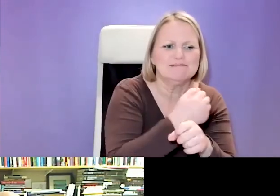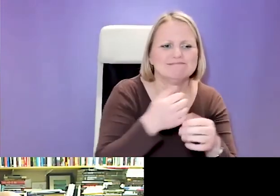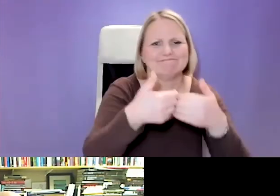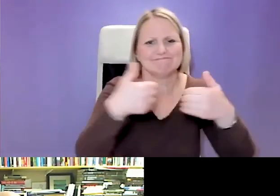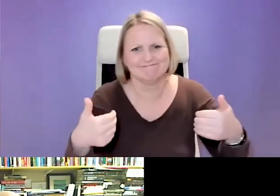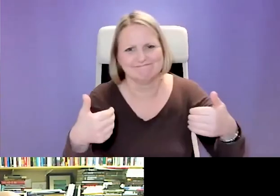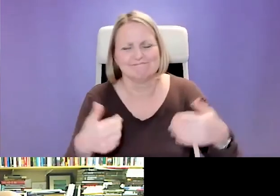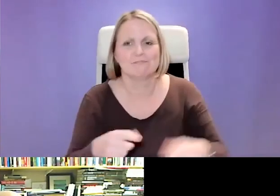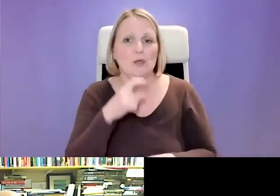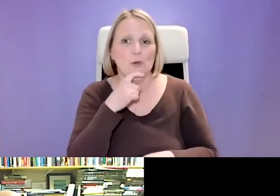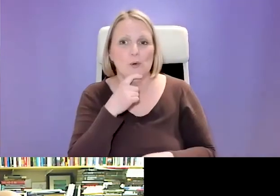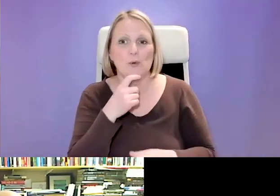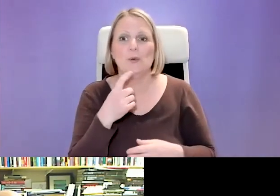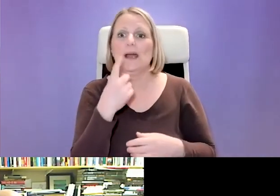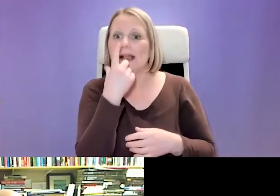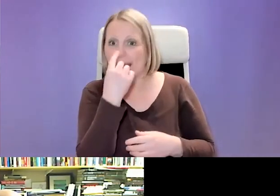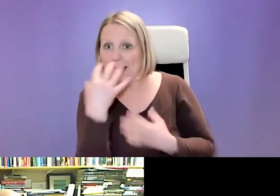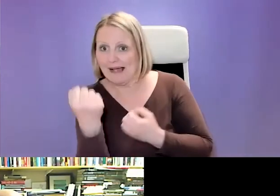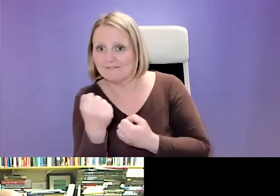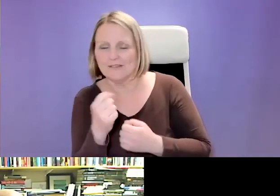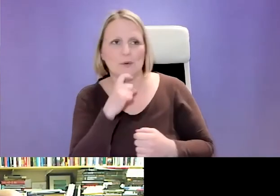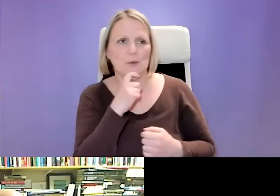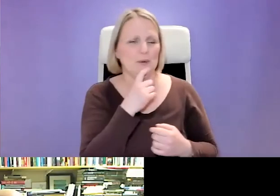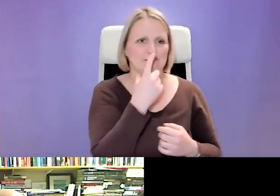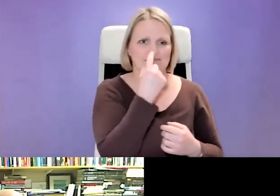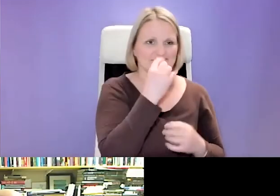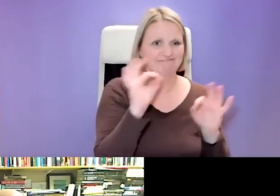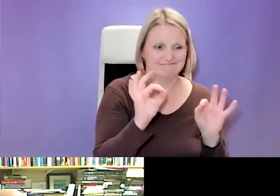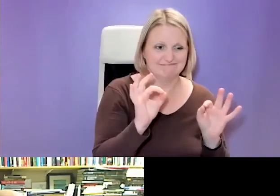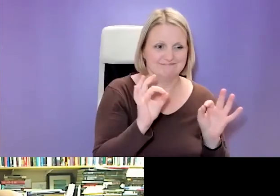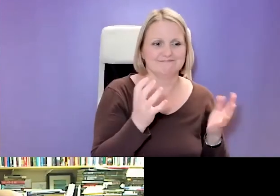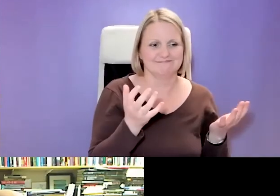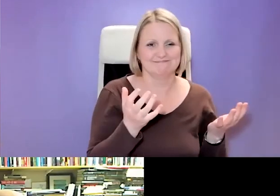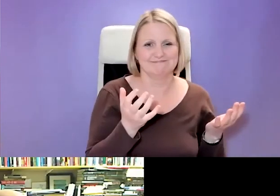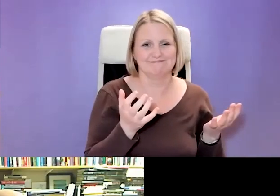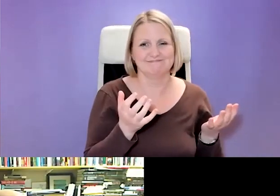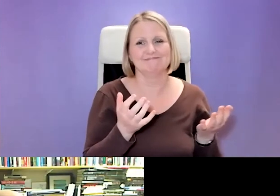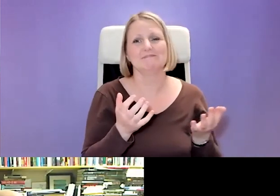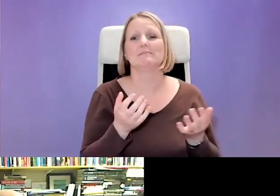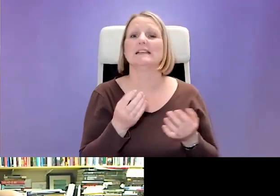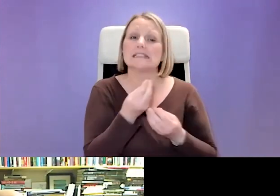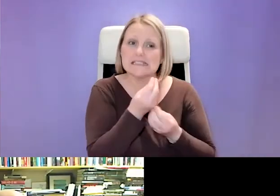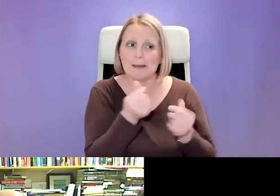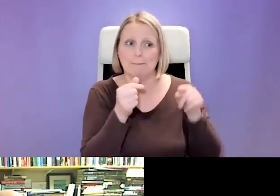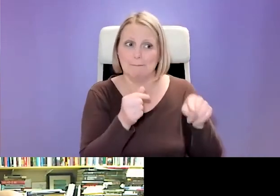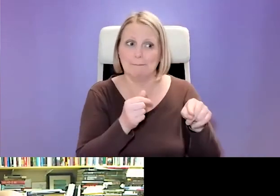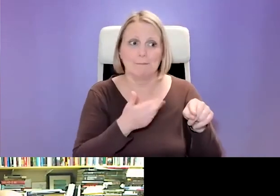or who has the capacity to do stuff and who doesn't, and that means we can't even see that sometimes people have don't have capacity, do amazing things,